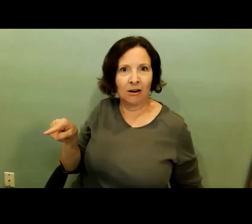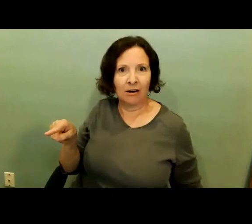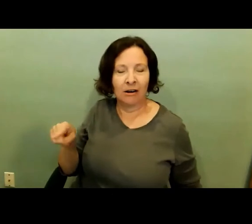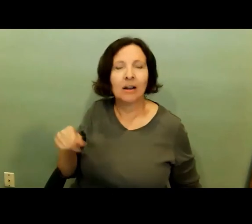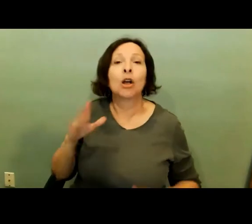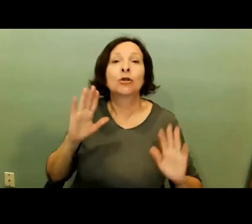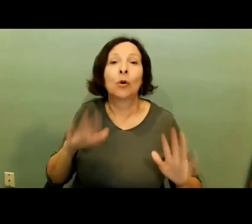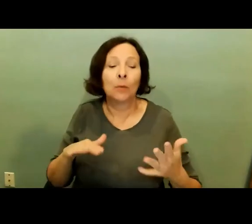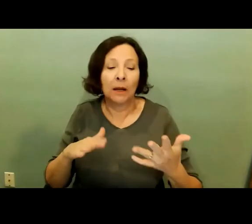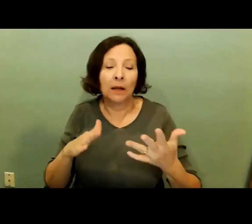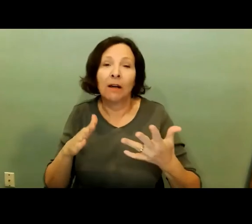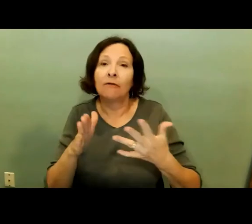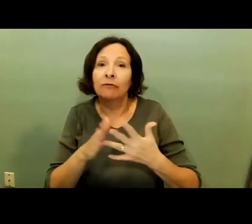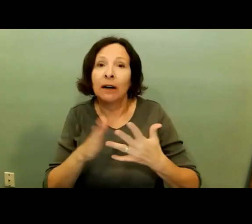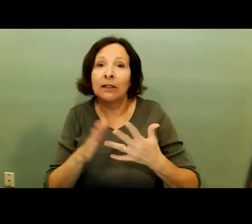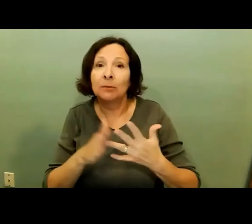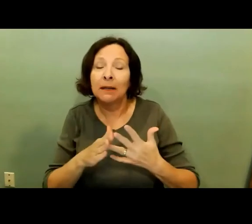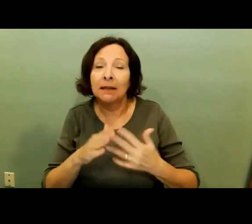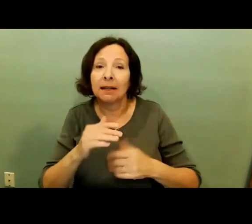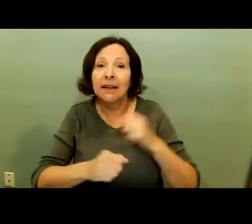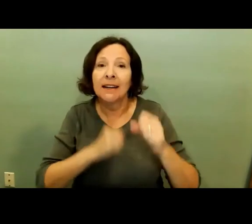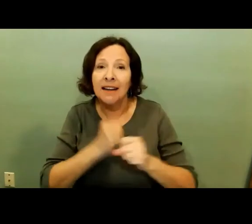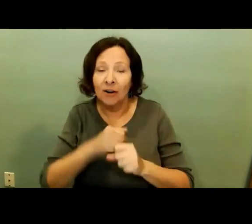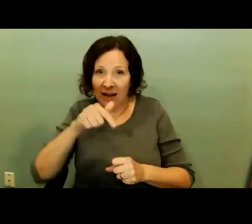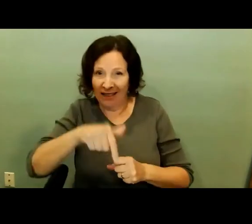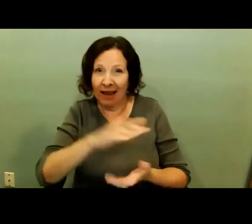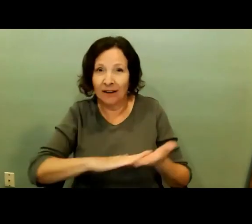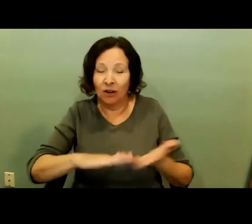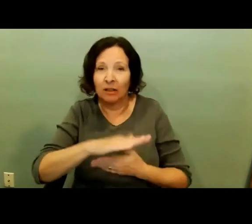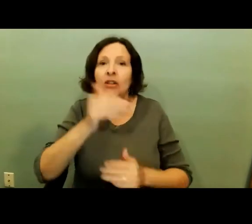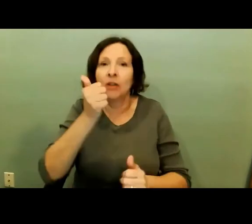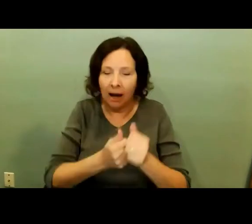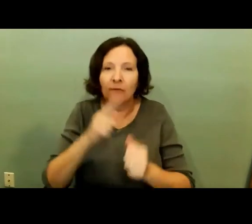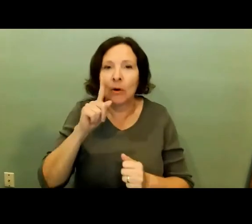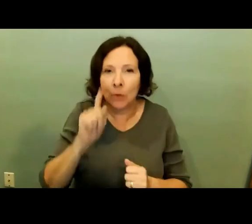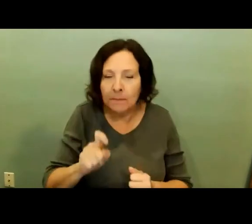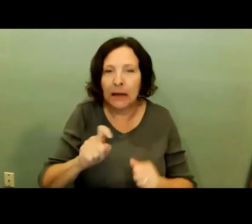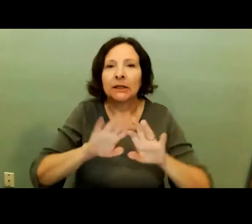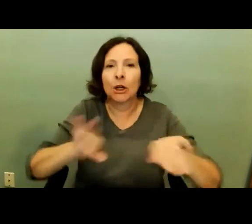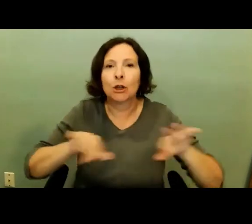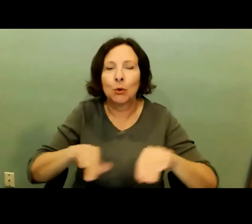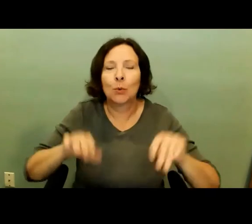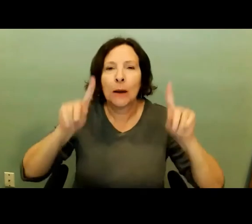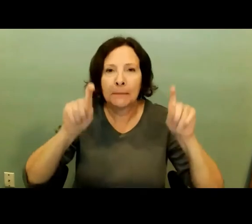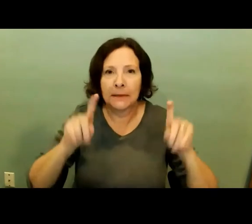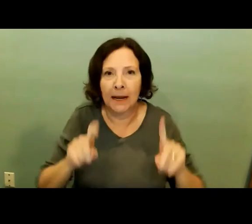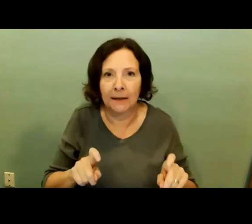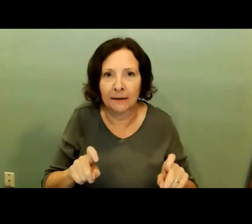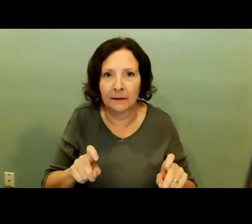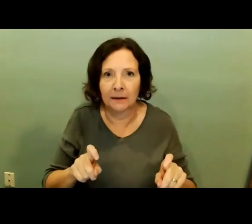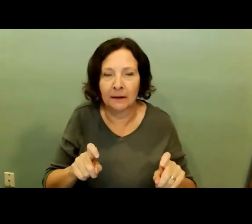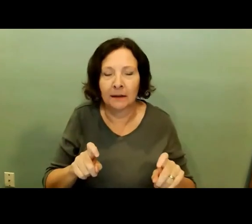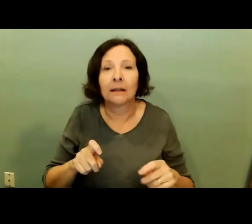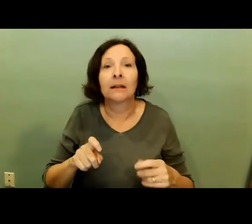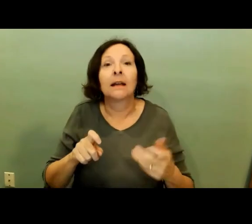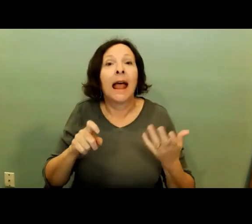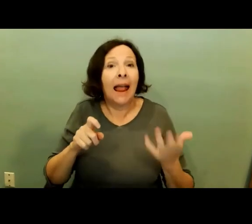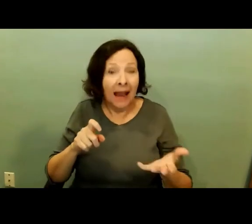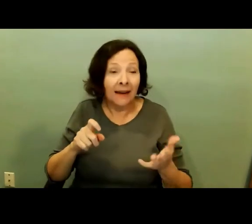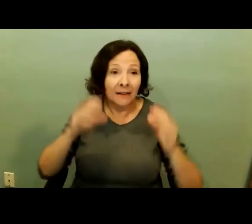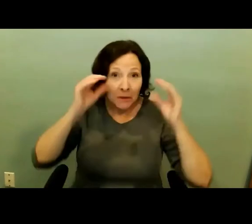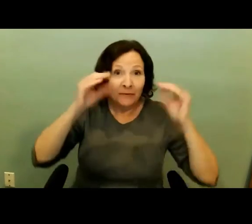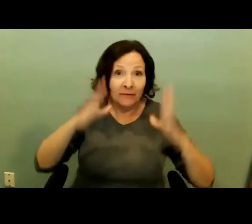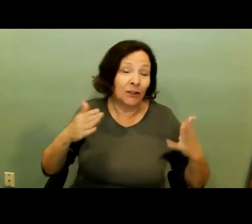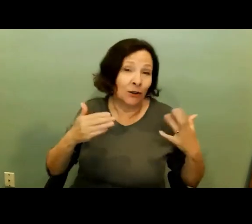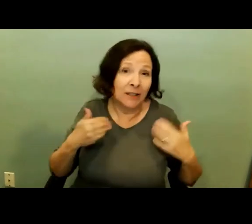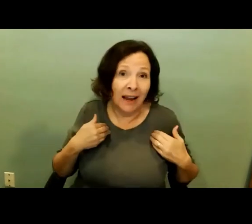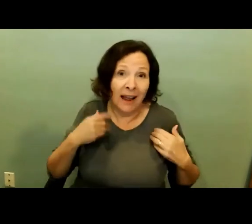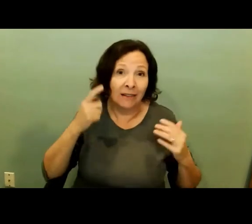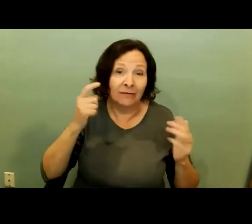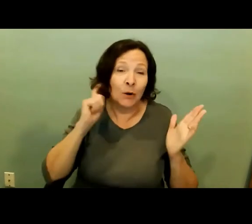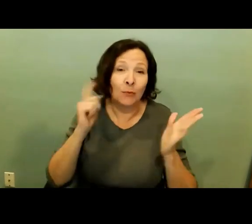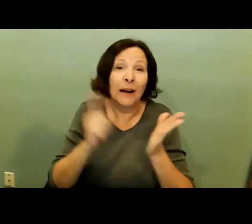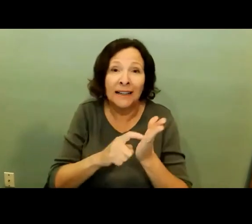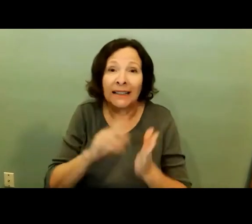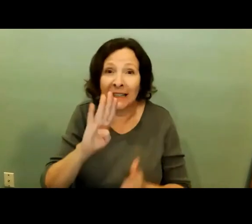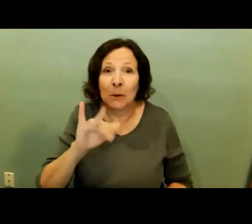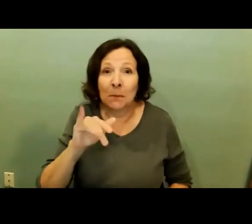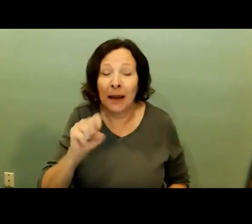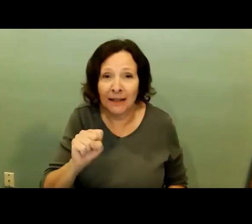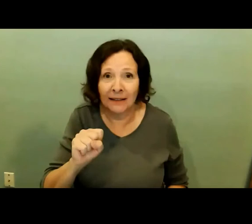So there is no identity-based education and they lack cultural awareness and